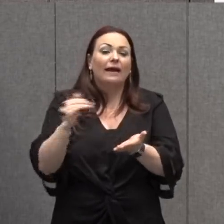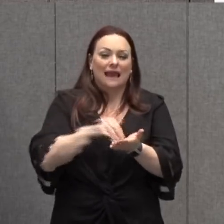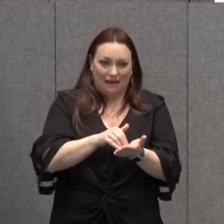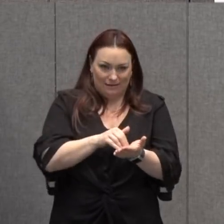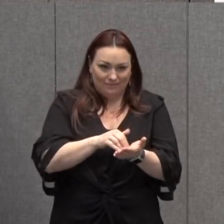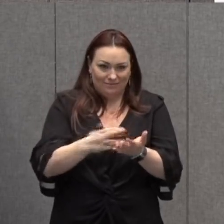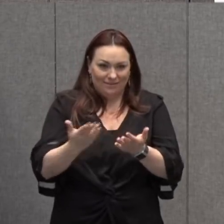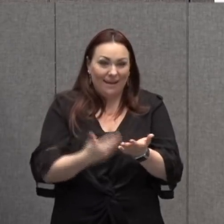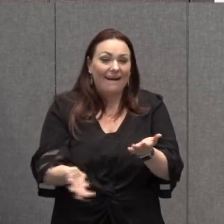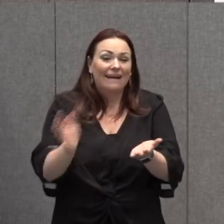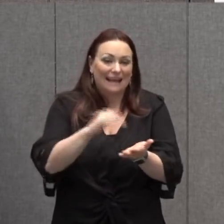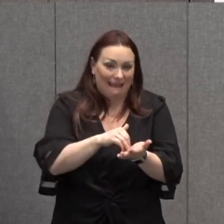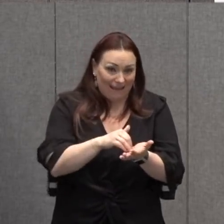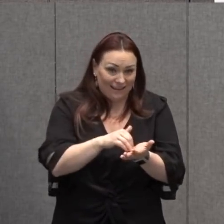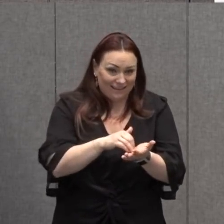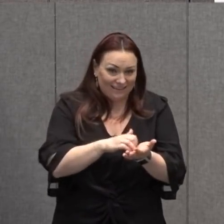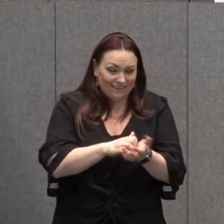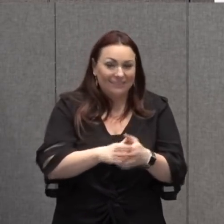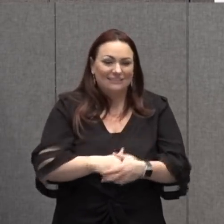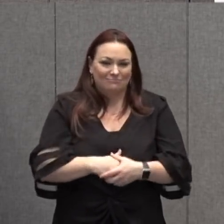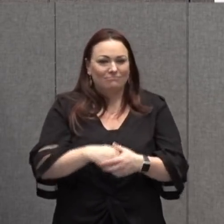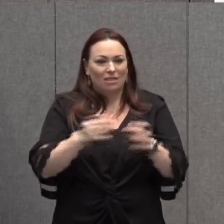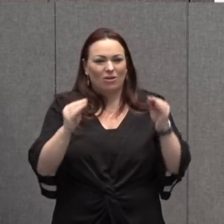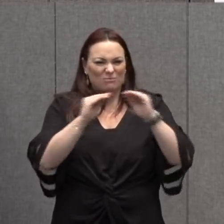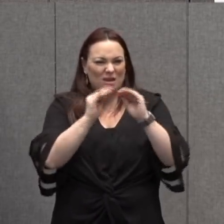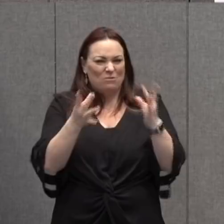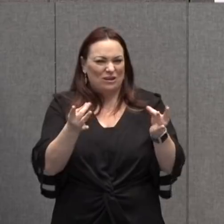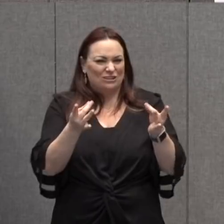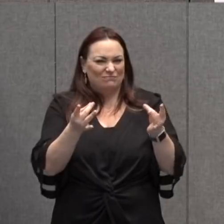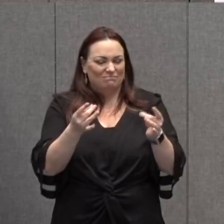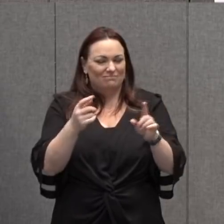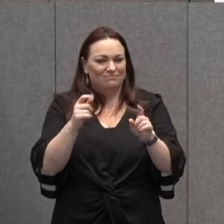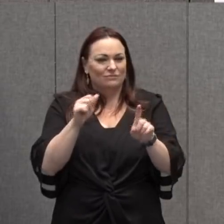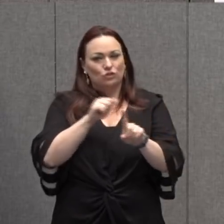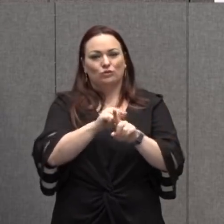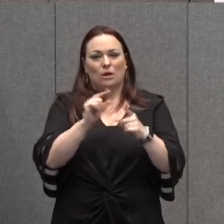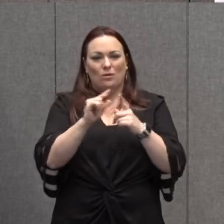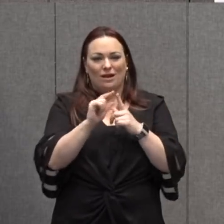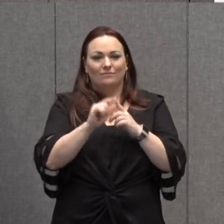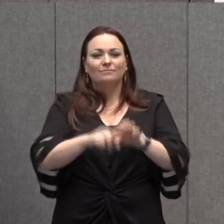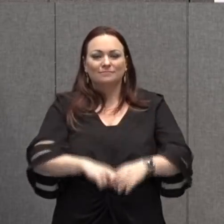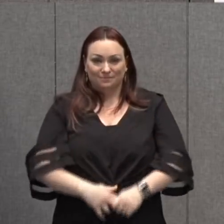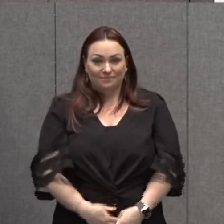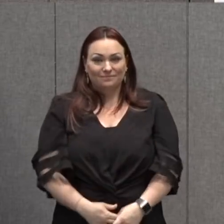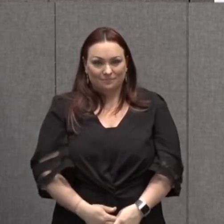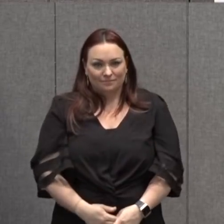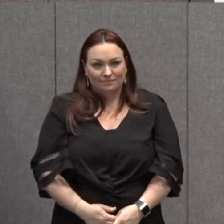That is a tricky word. Yeah, that's. - All right. Okie dokie, let's see.